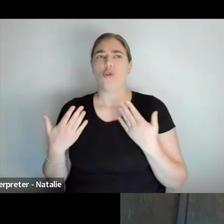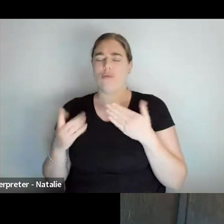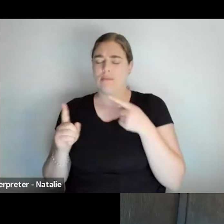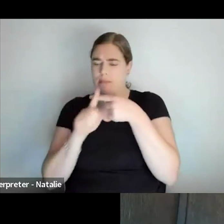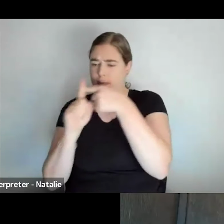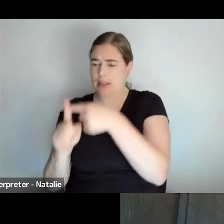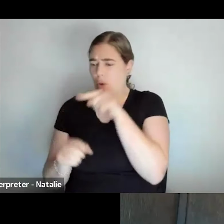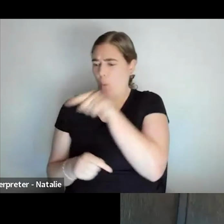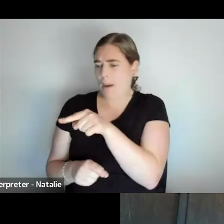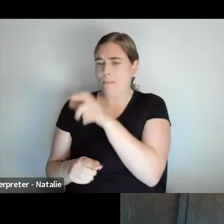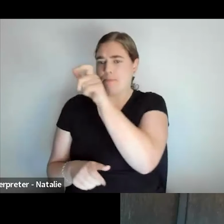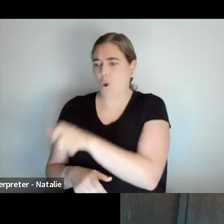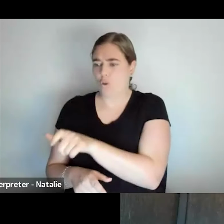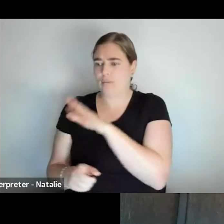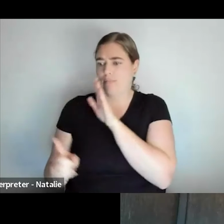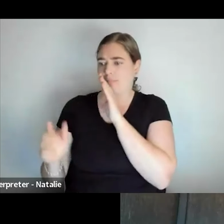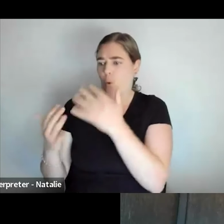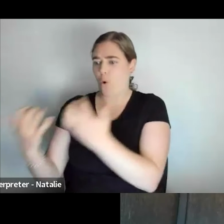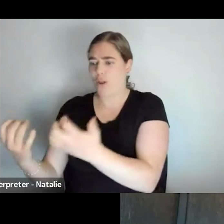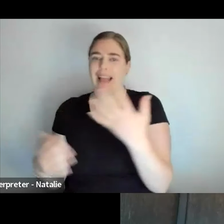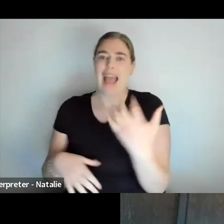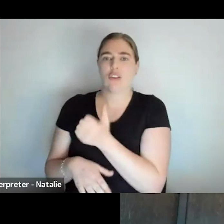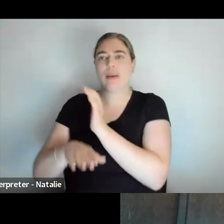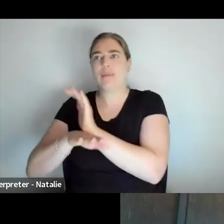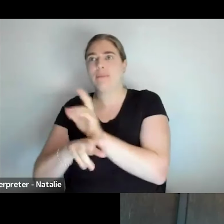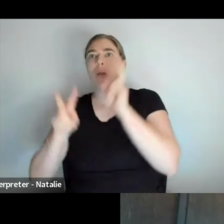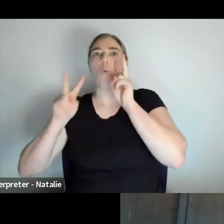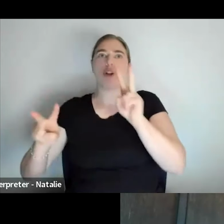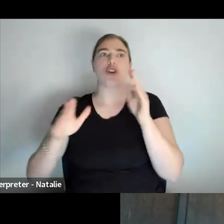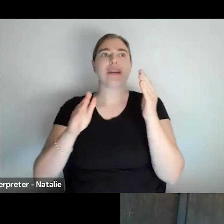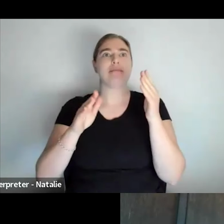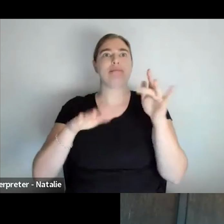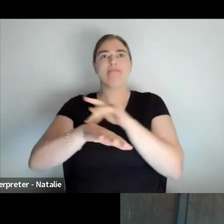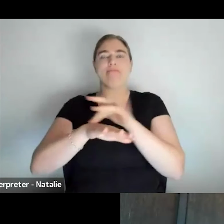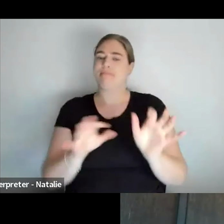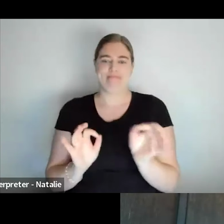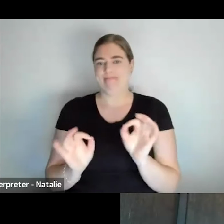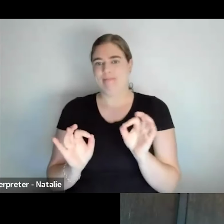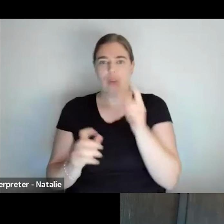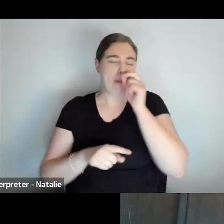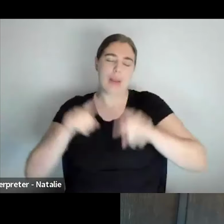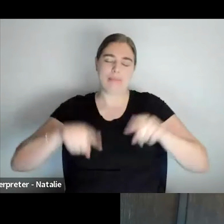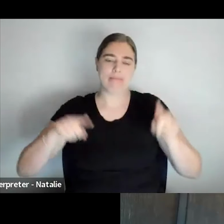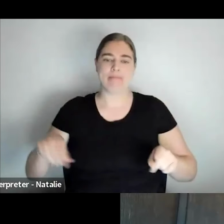somewhere, watching something formally in a conventional setting. But it could be.